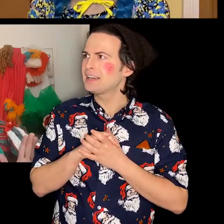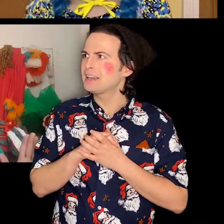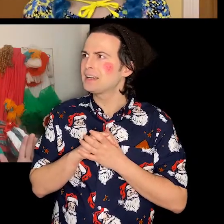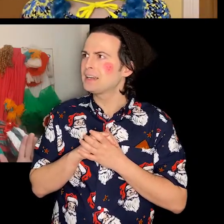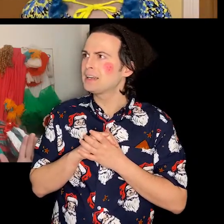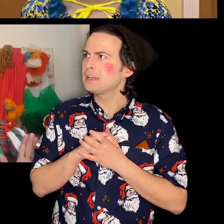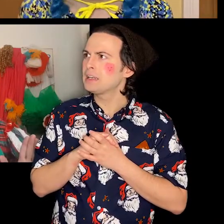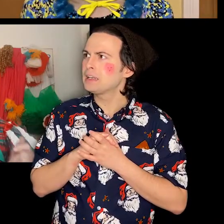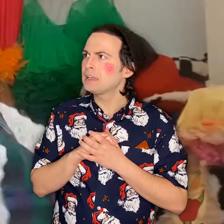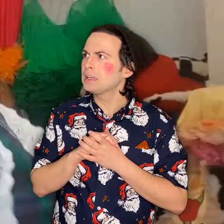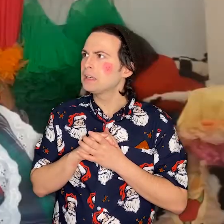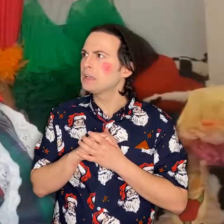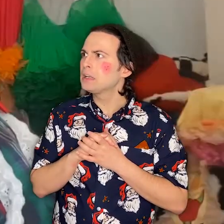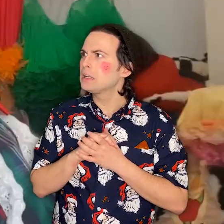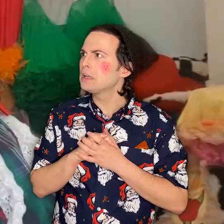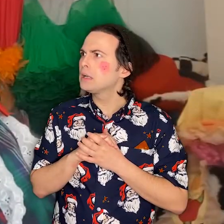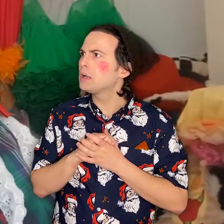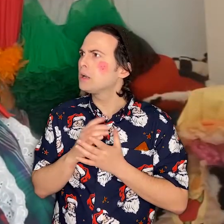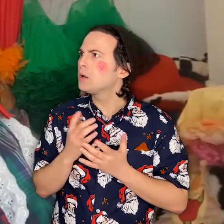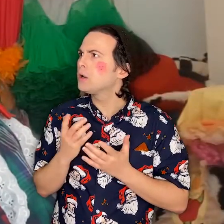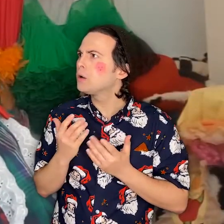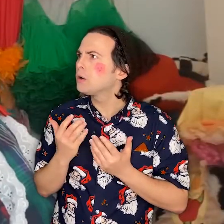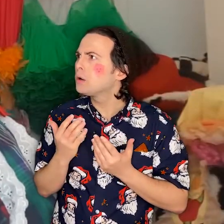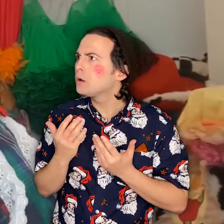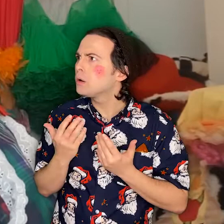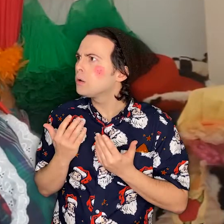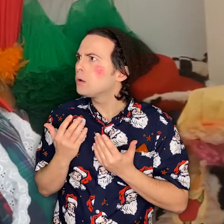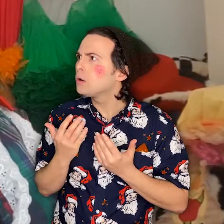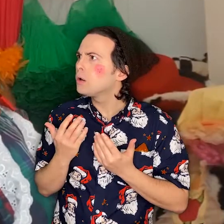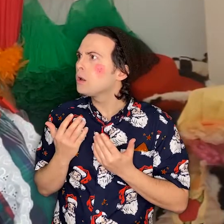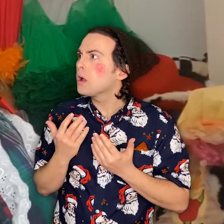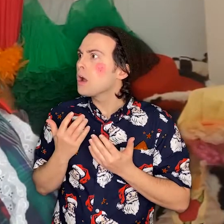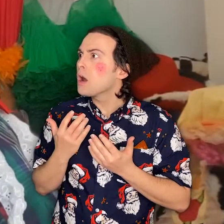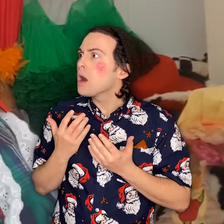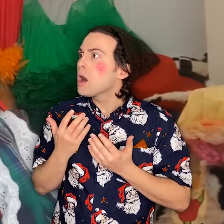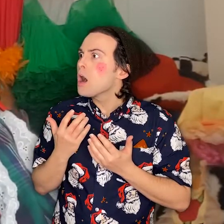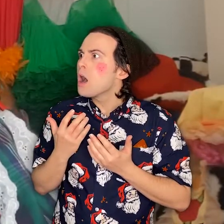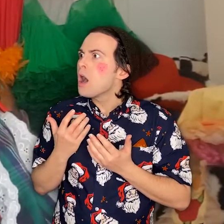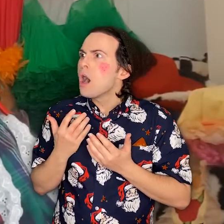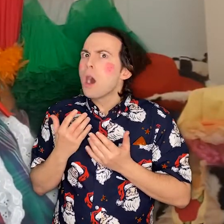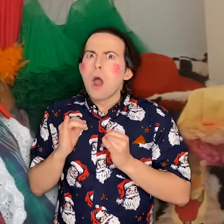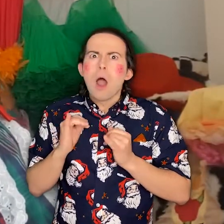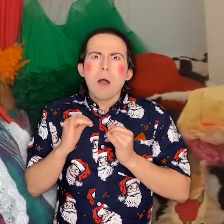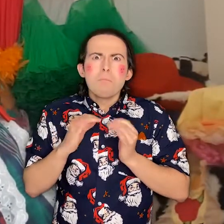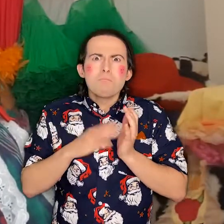I was saying, it’s about Mother Goose. She’s only gone an got the Covid.